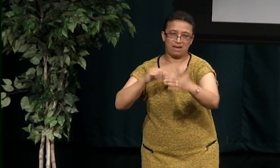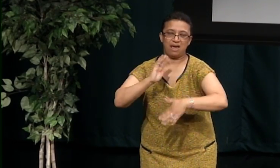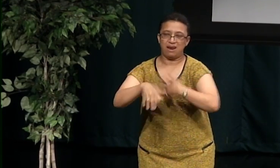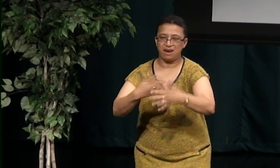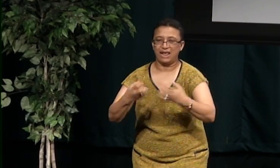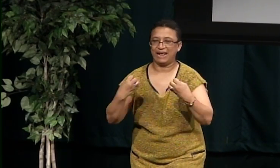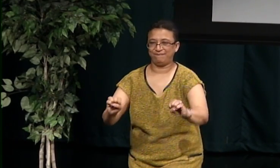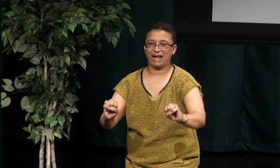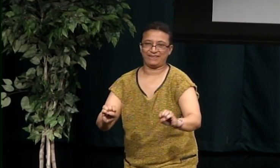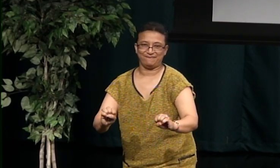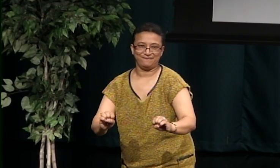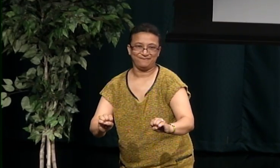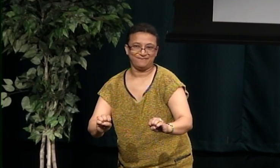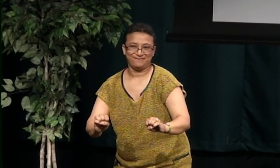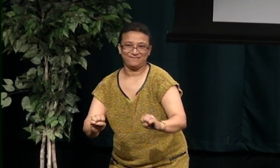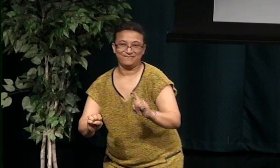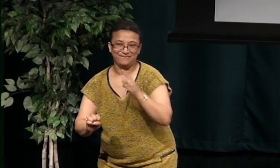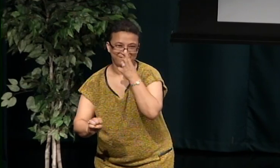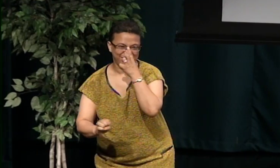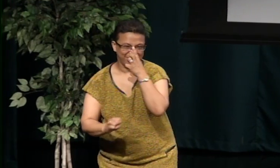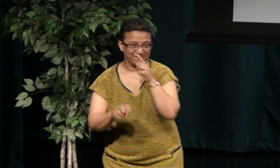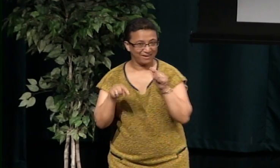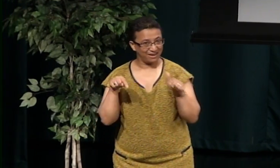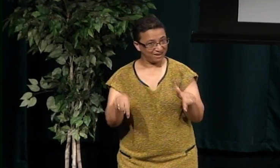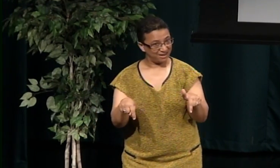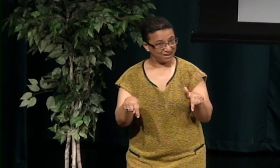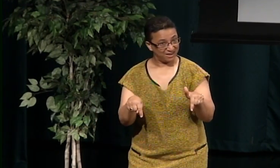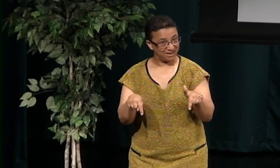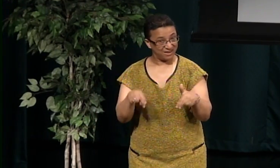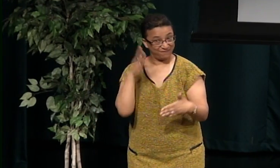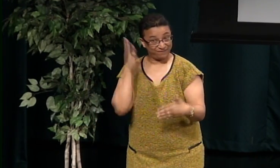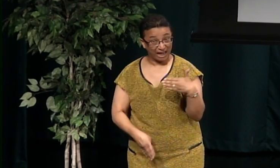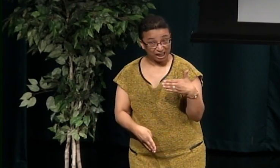And it was ratified and effective.